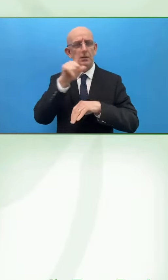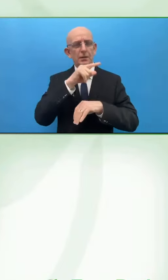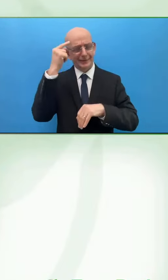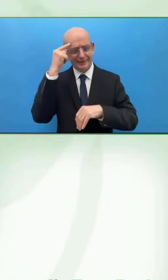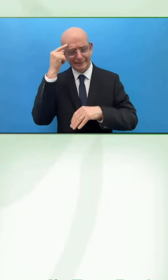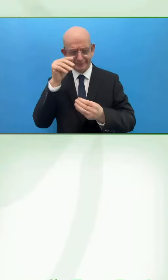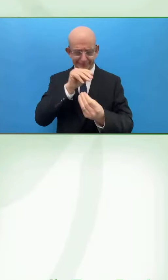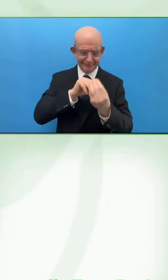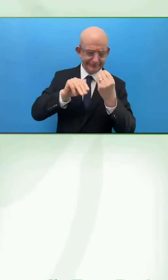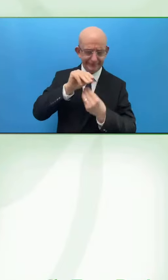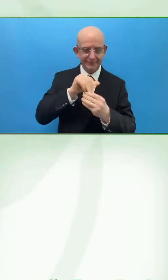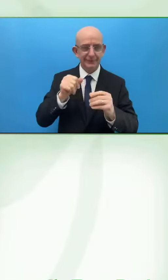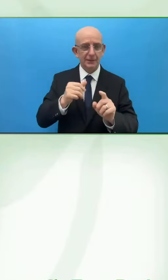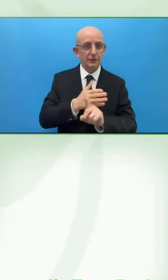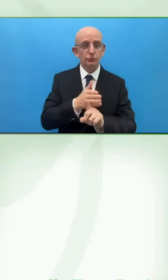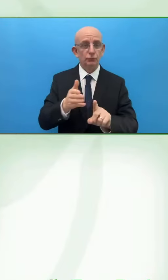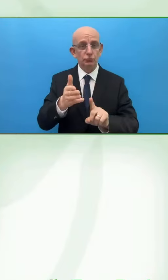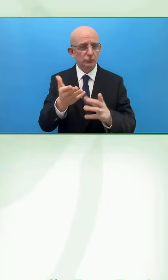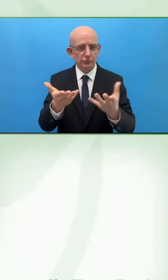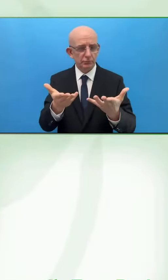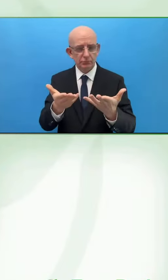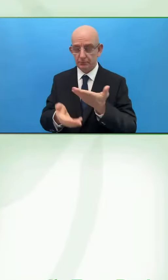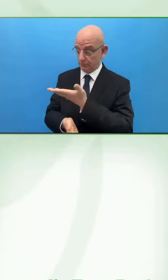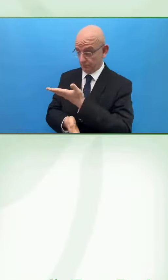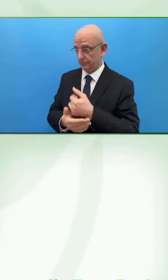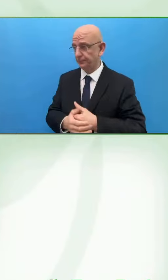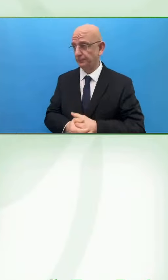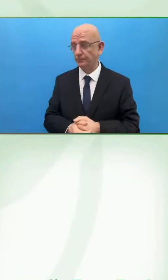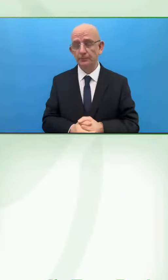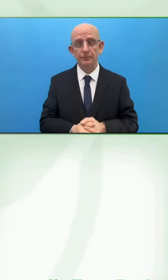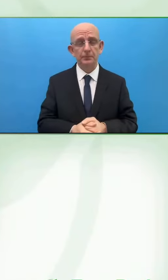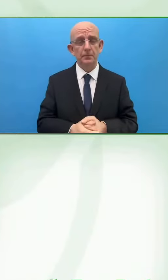A graph with three younger brothers and my parents were always busy so I had to do things